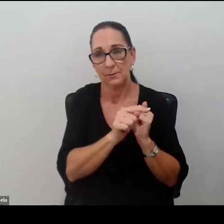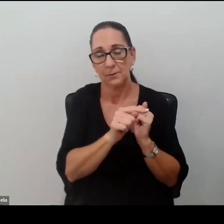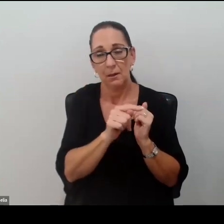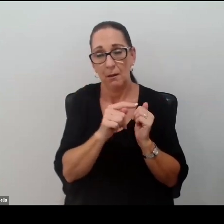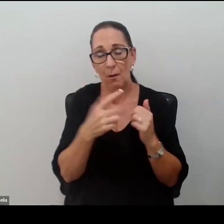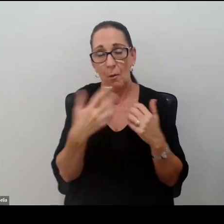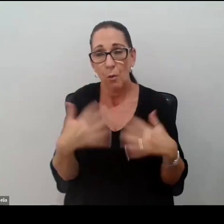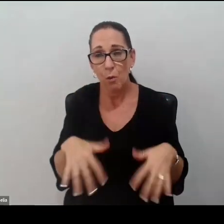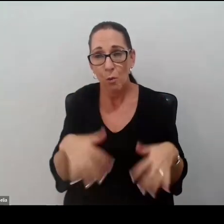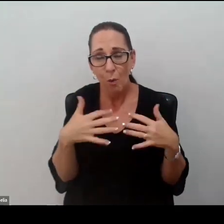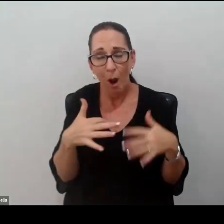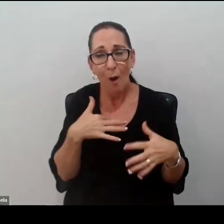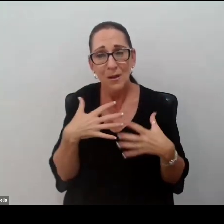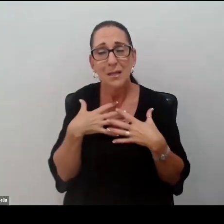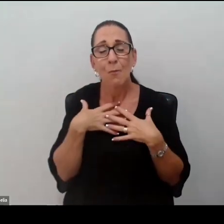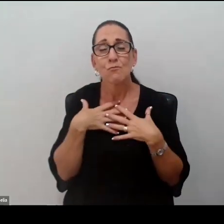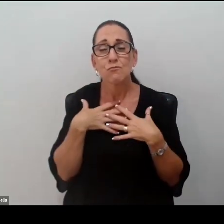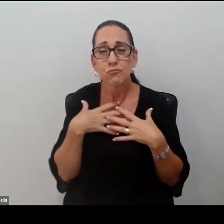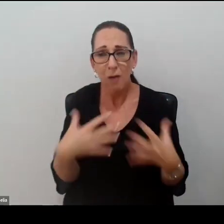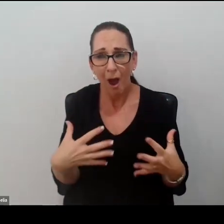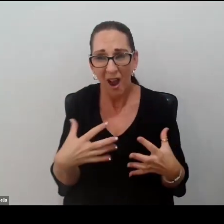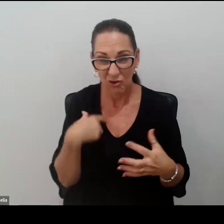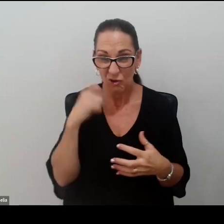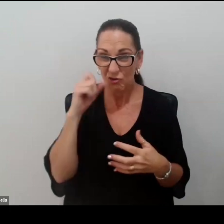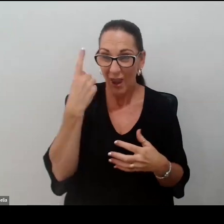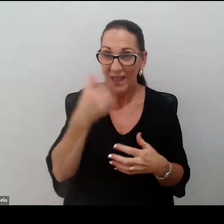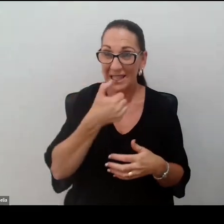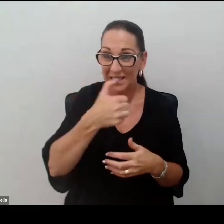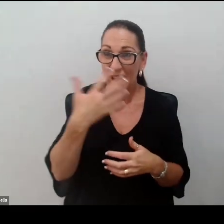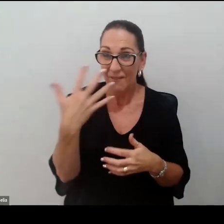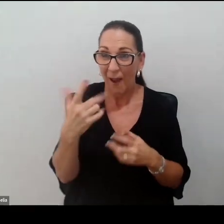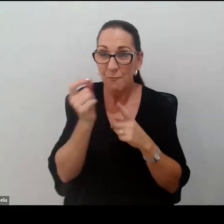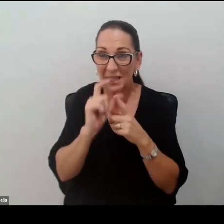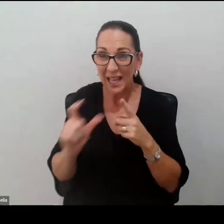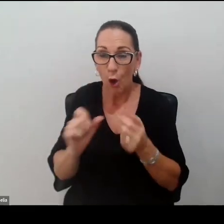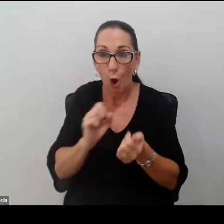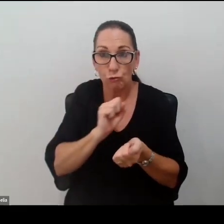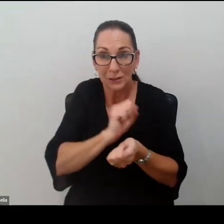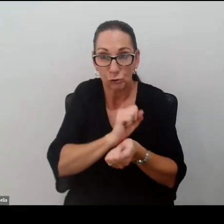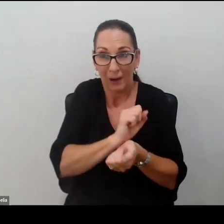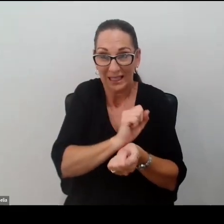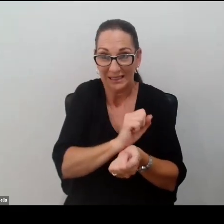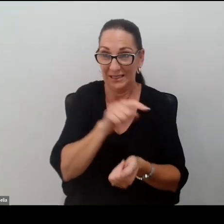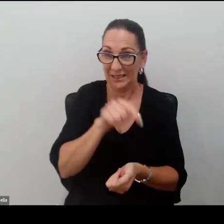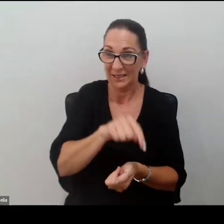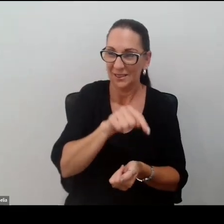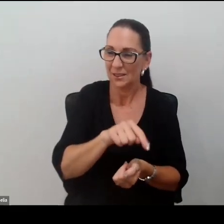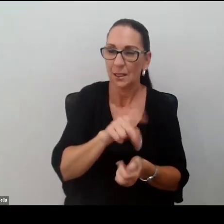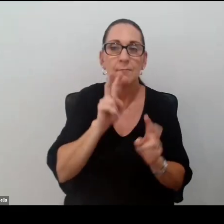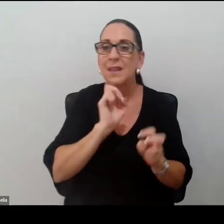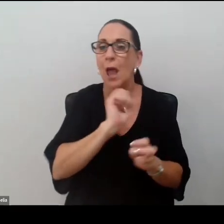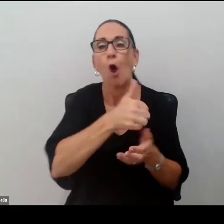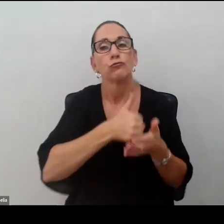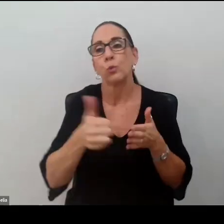to me to learn that over 65% of the use of restraints were described as ‘routine’.